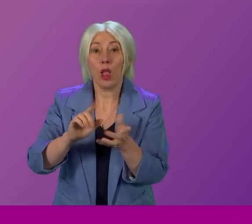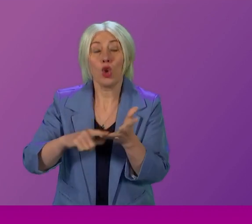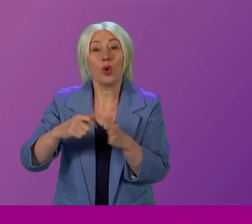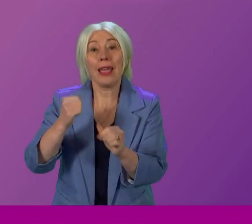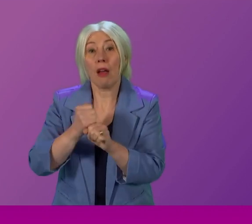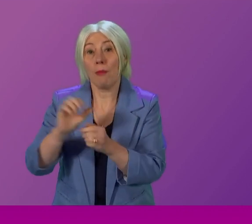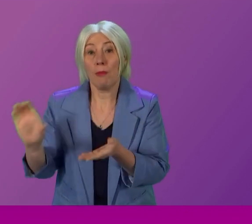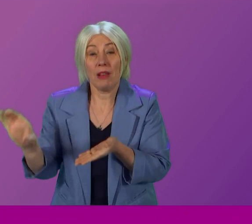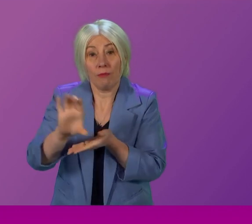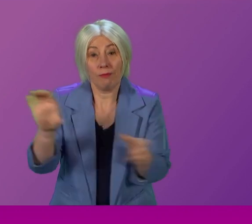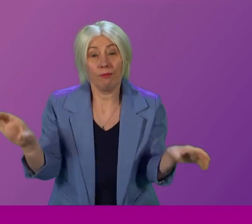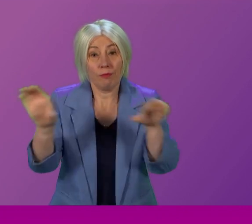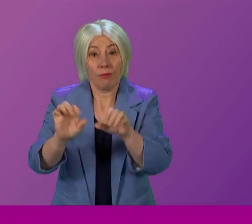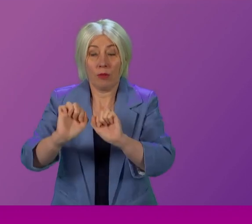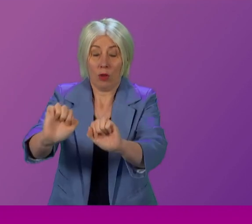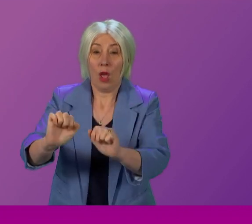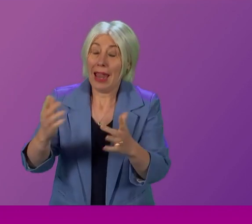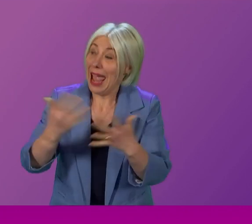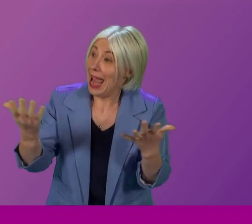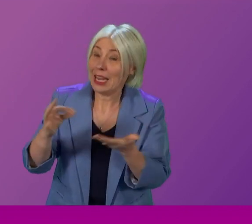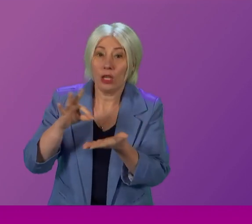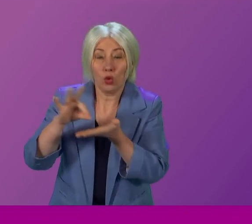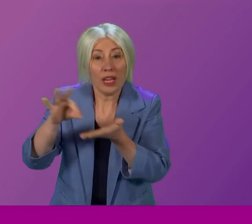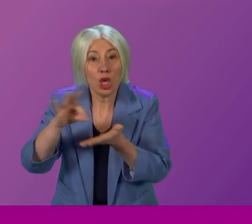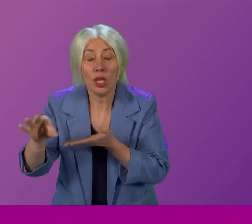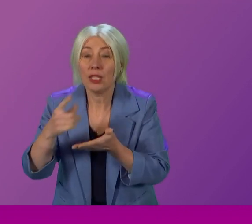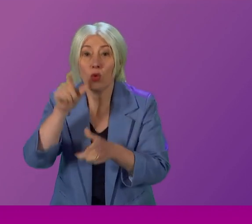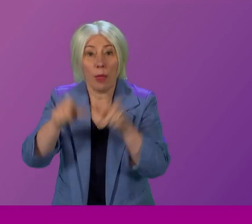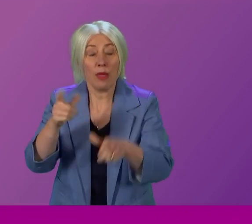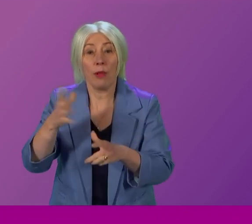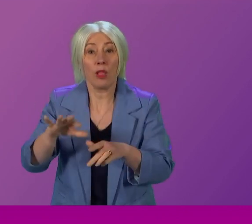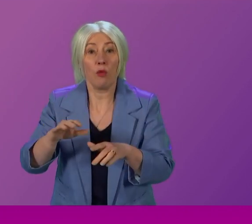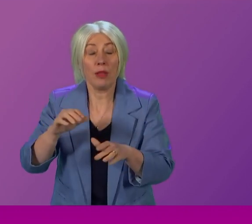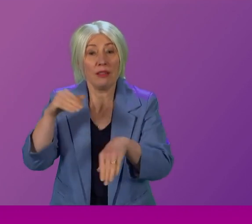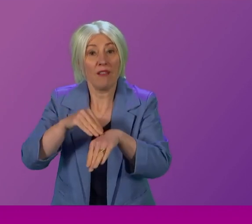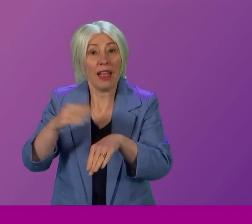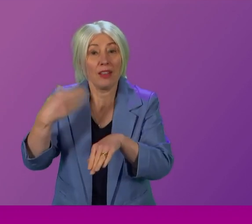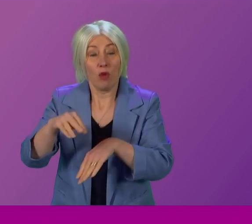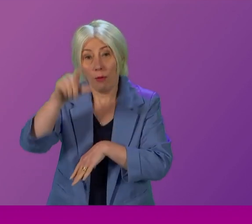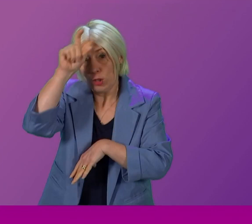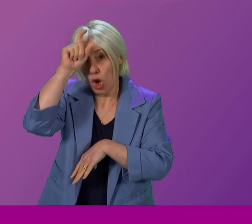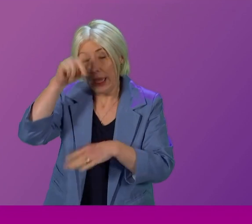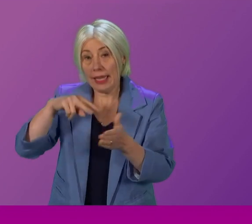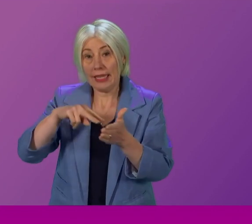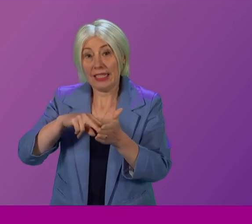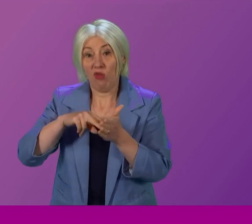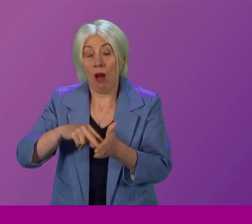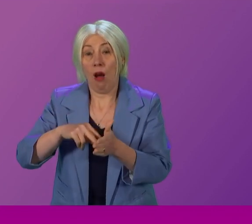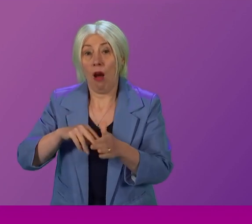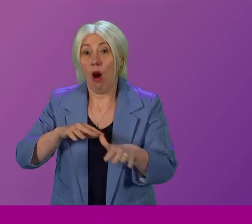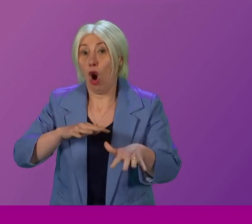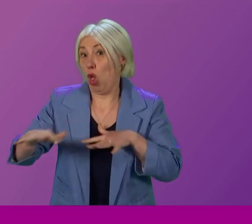donations received to support the people in Turkey and Syria who have been affected so terribly.